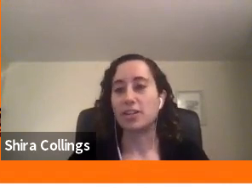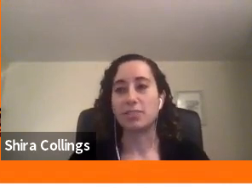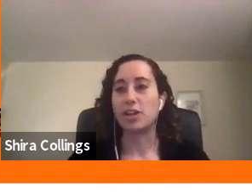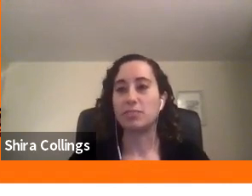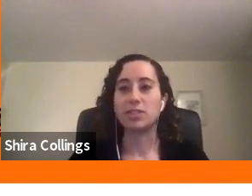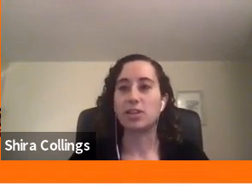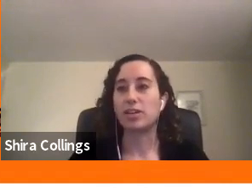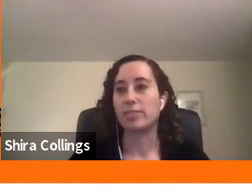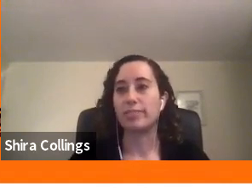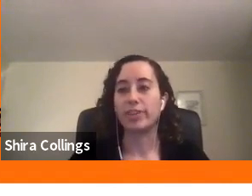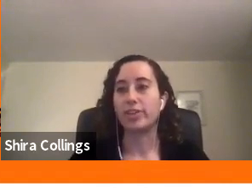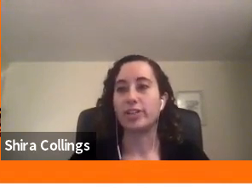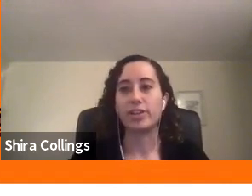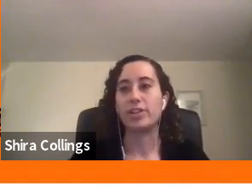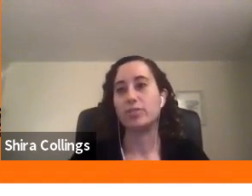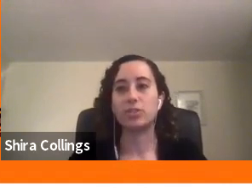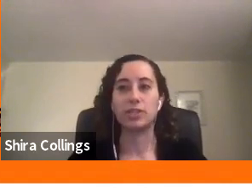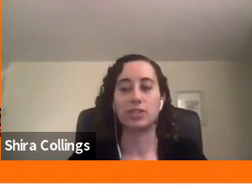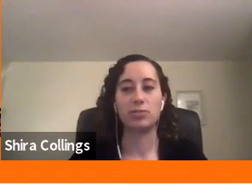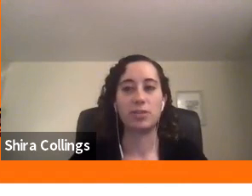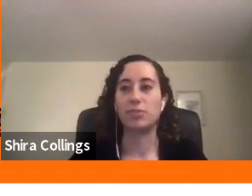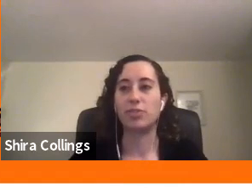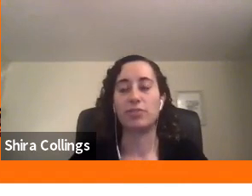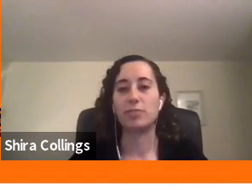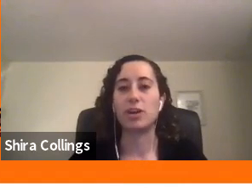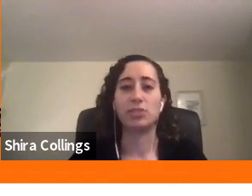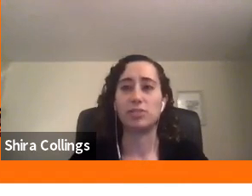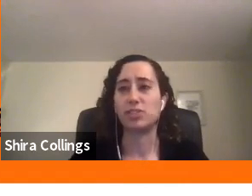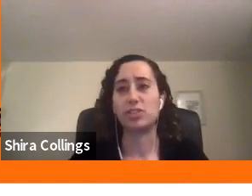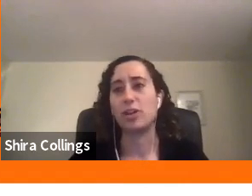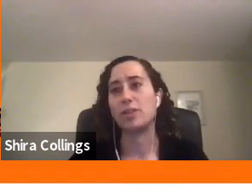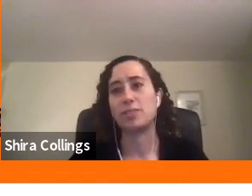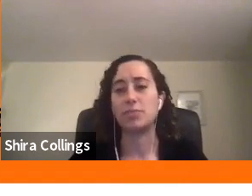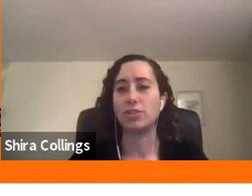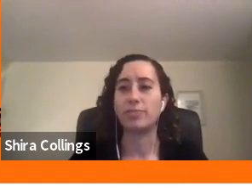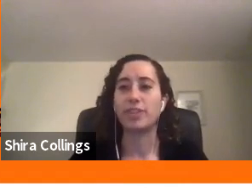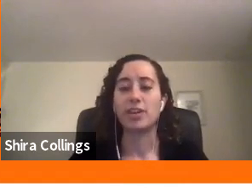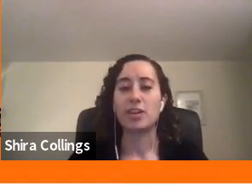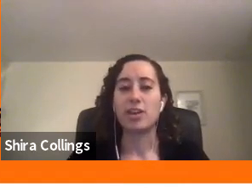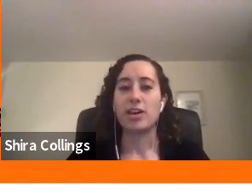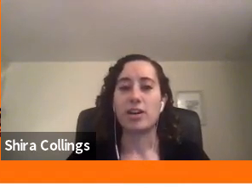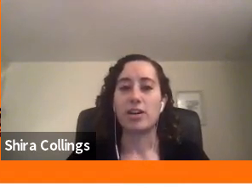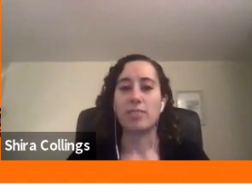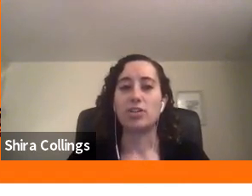That is also another way that weight stigma manifests that the BMI is sometimes a